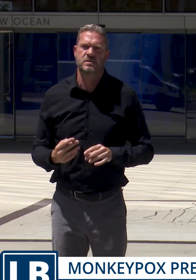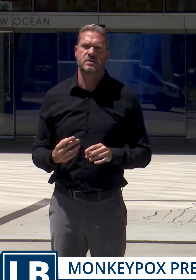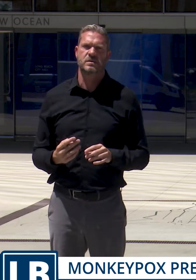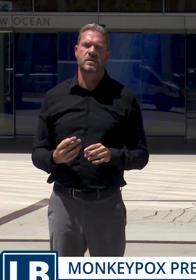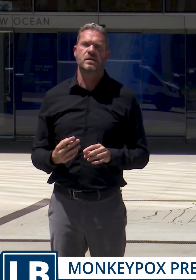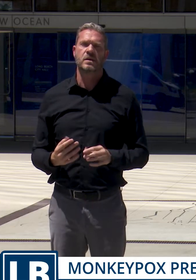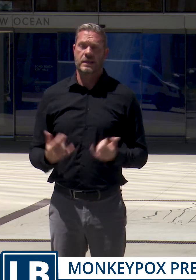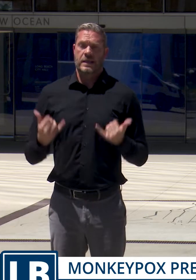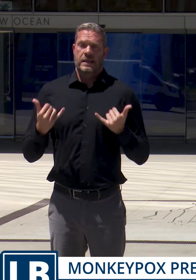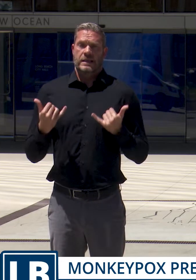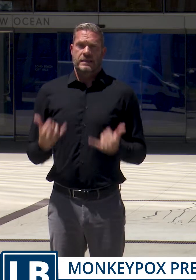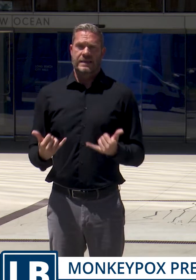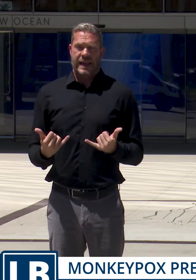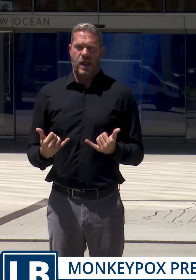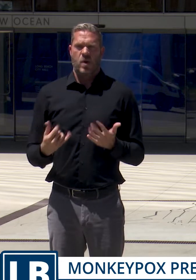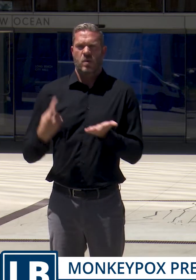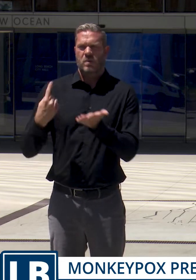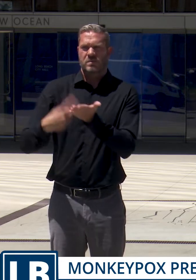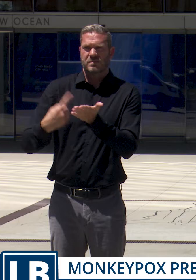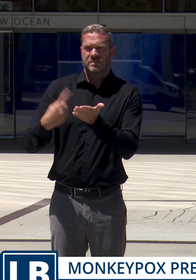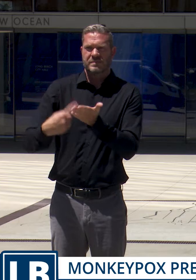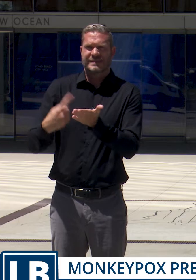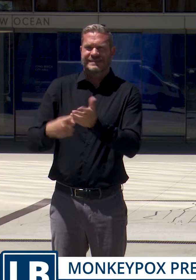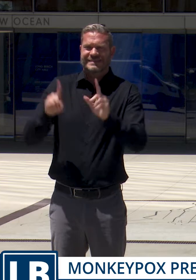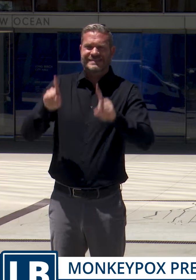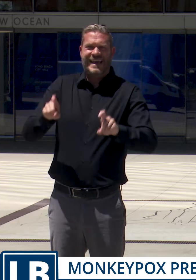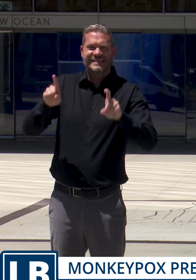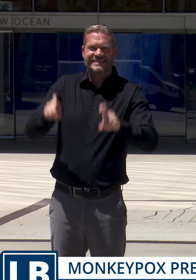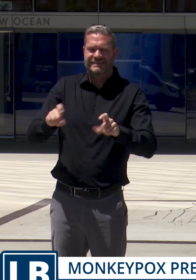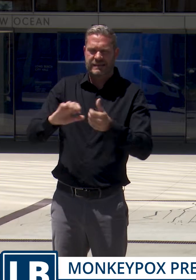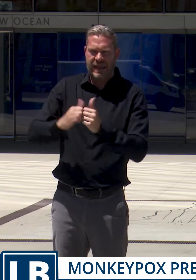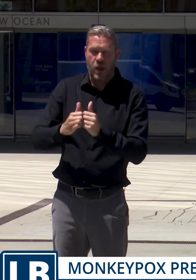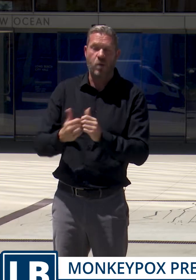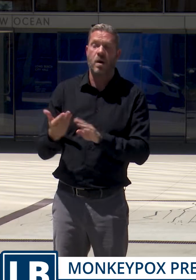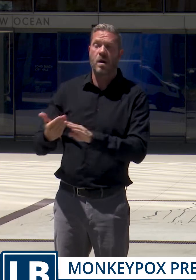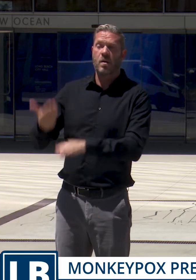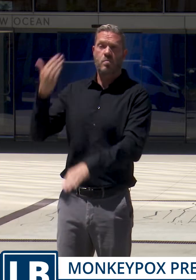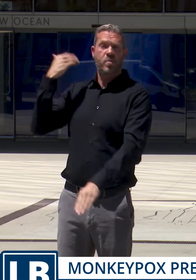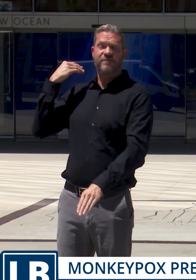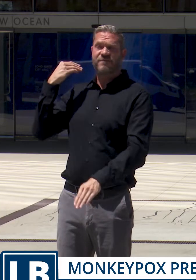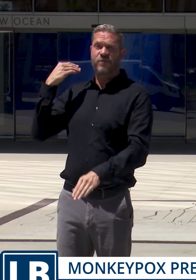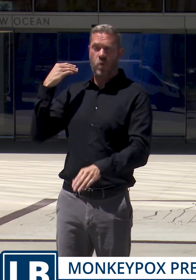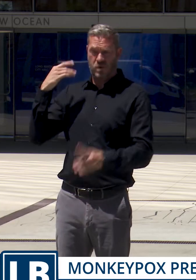now i'll turn to testing testing was in limited supply at the beginning of the outbreak